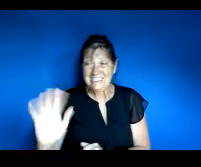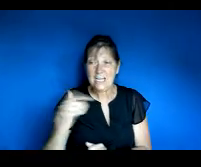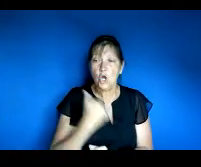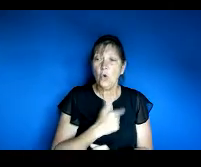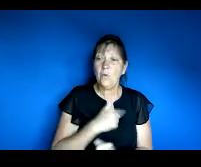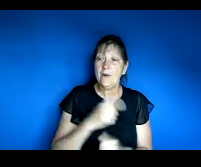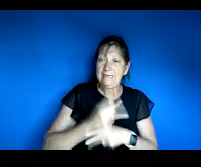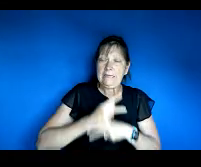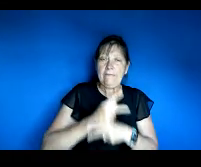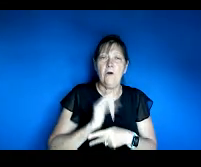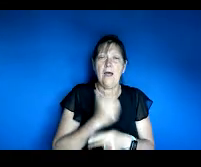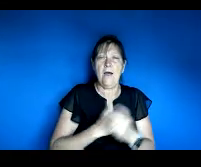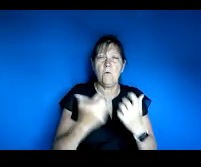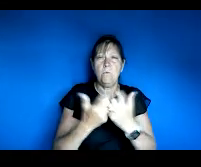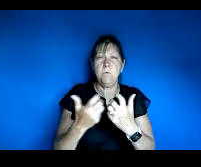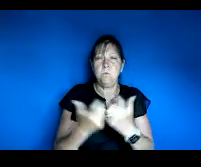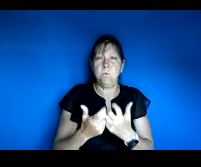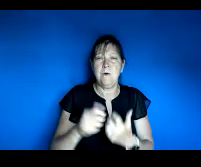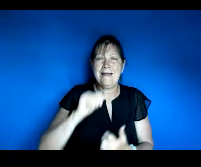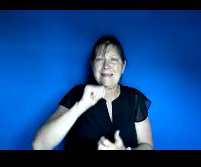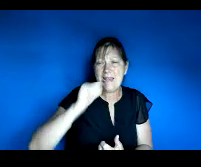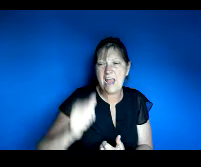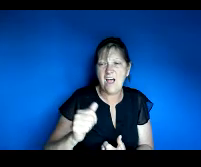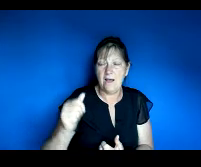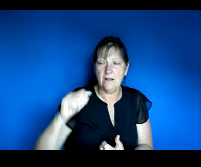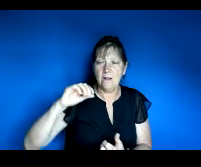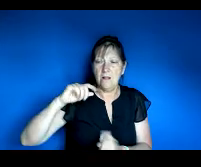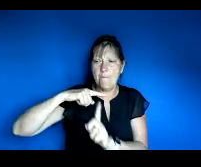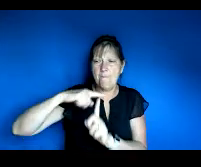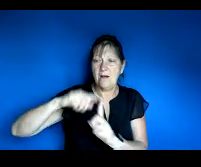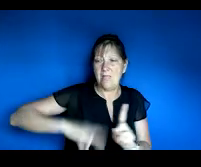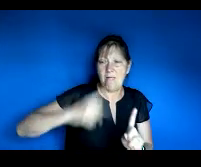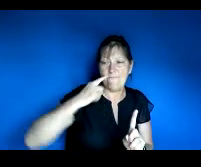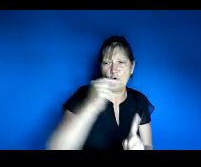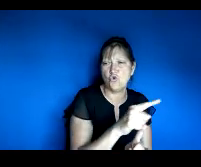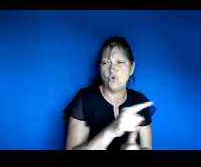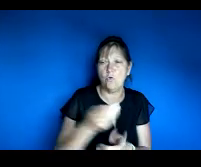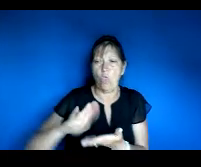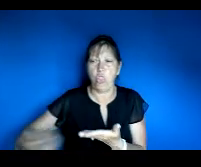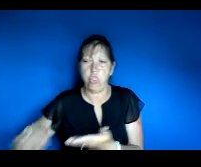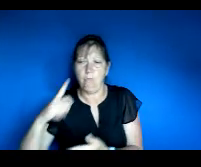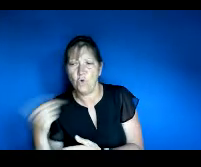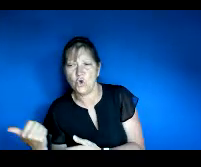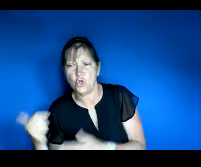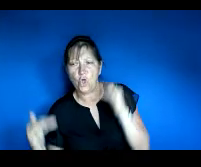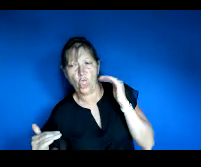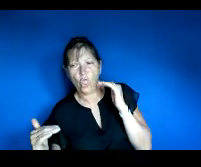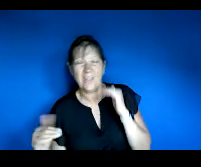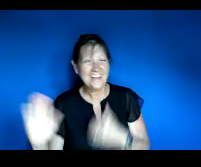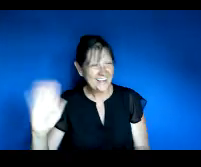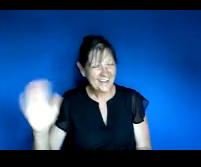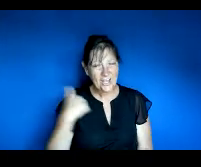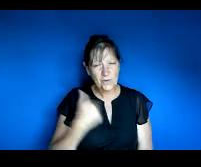And one of the ways that we do that is to determine whether or not an accommodation might fundamentally alter